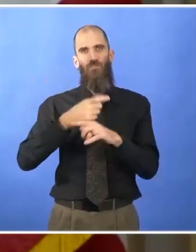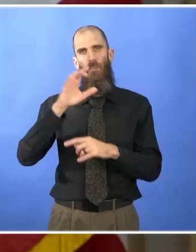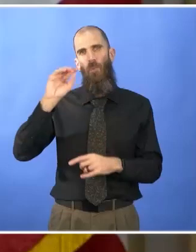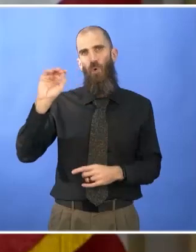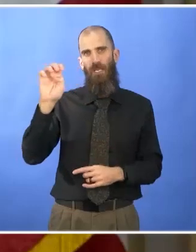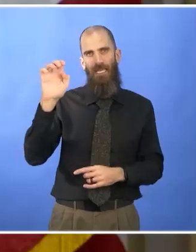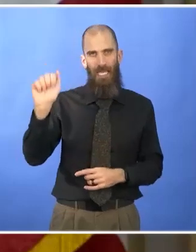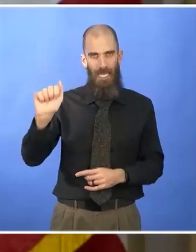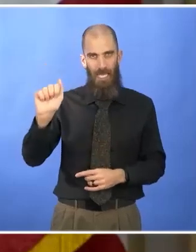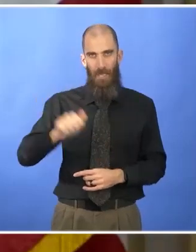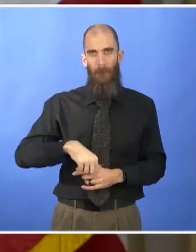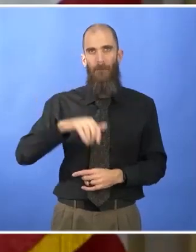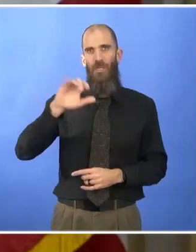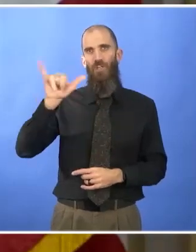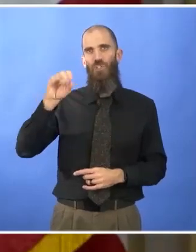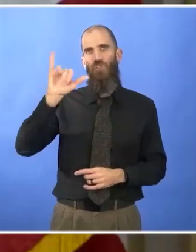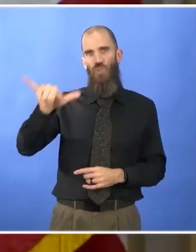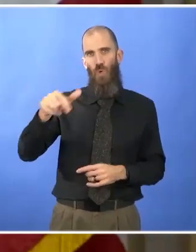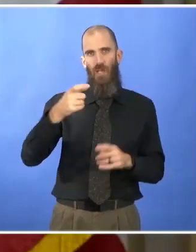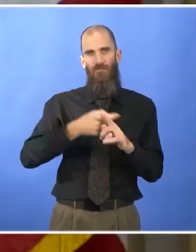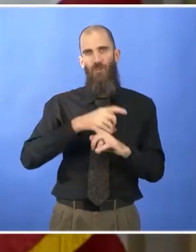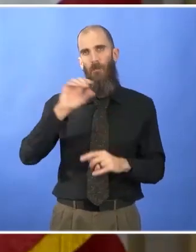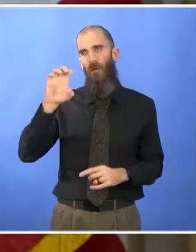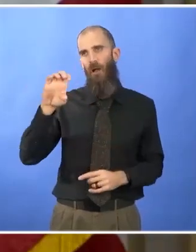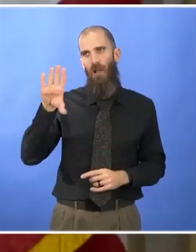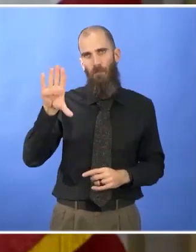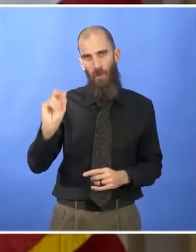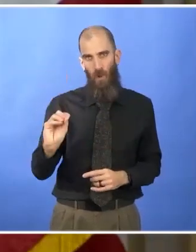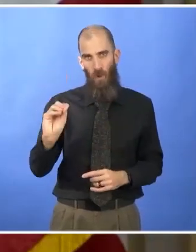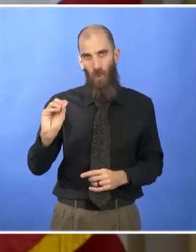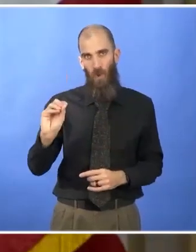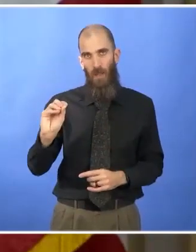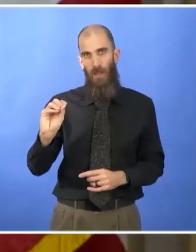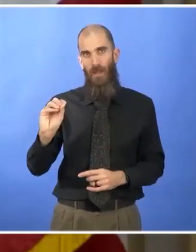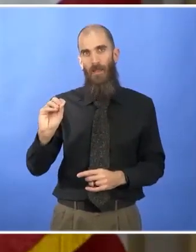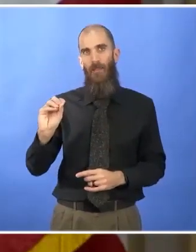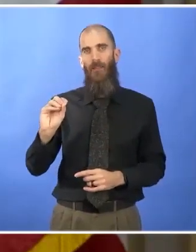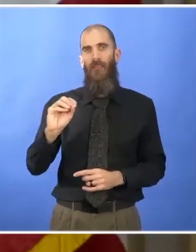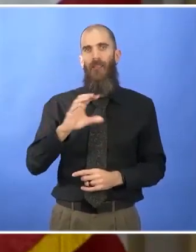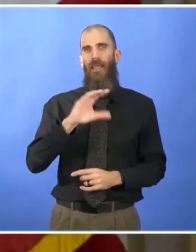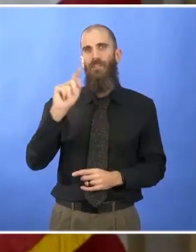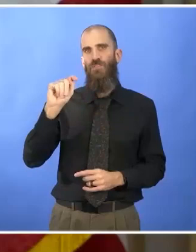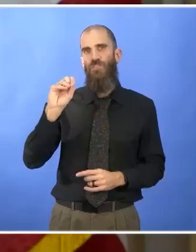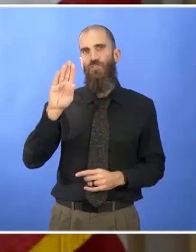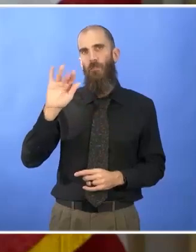OPPORTUNITIES AND TOBIAS FROM THE FCC LIBRARY. WE WILL PROCEED TO A VOTE ON THE ITEM. COMMISSIONER CARR?